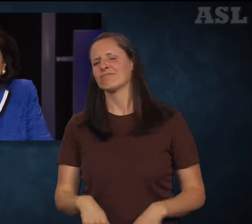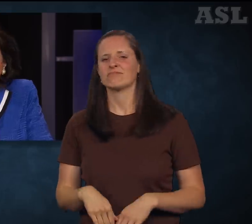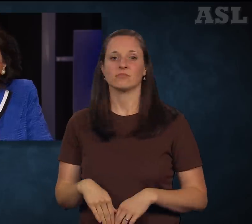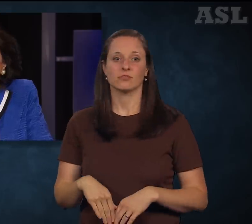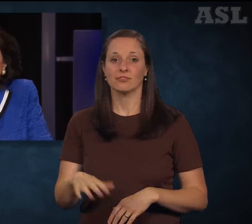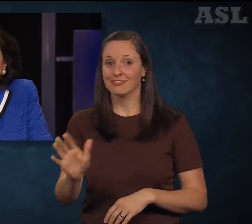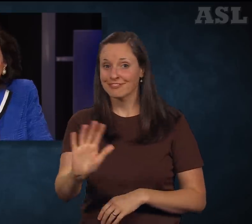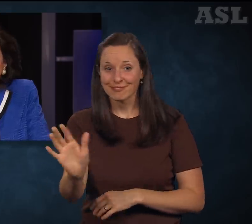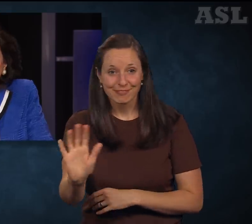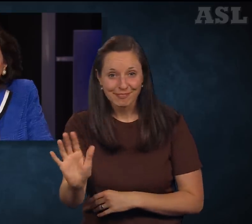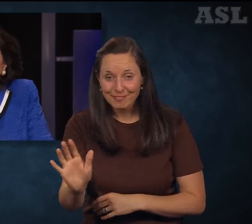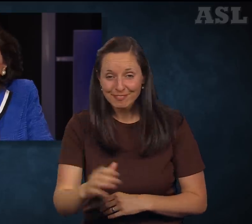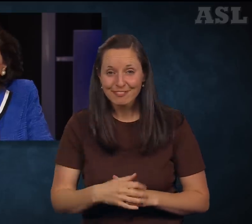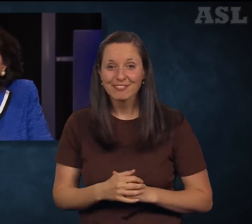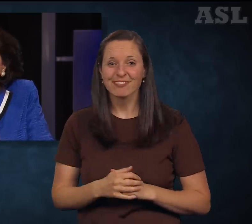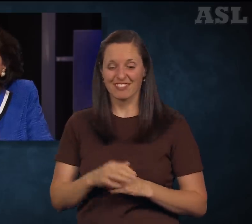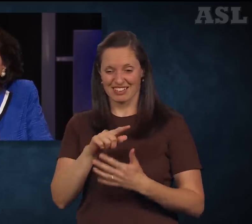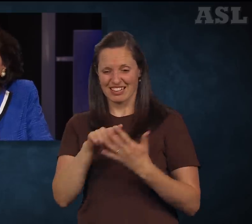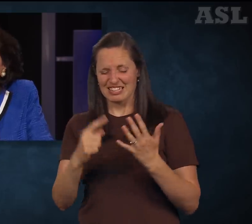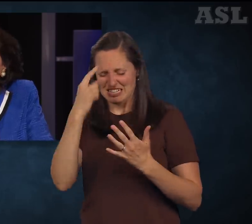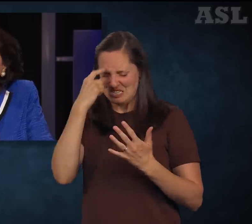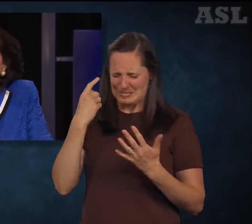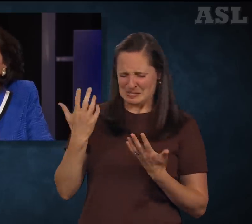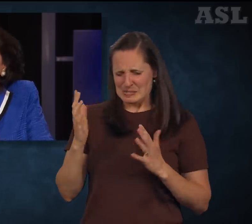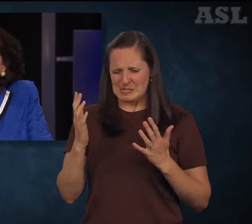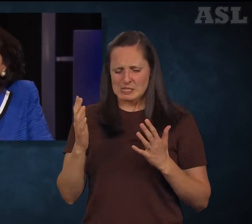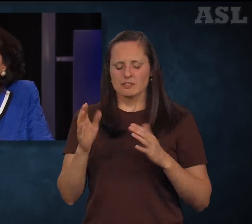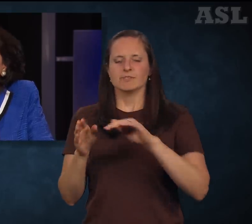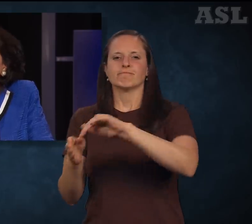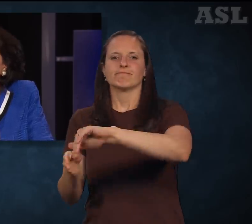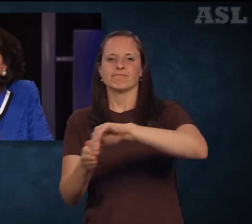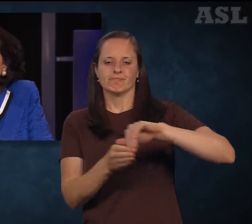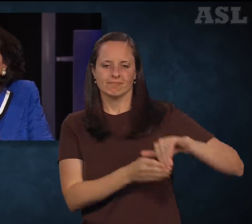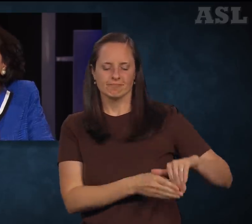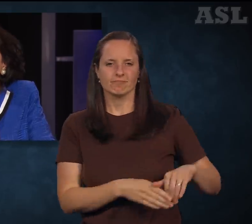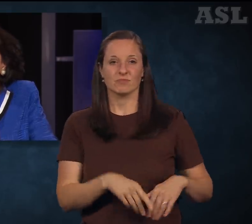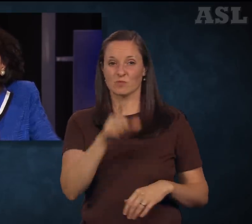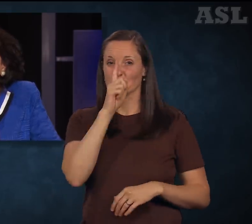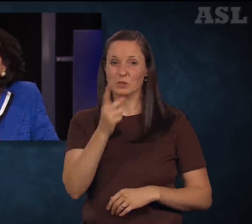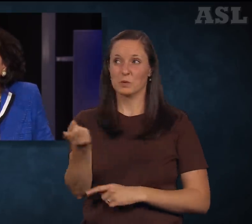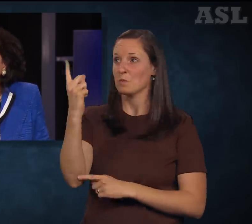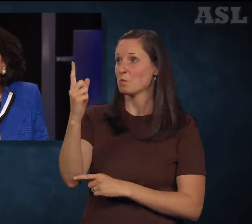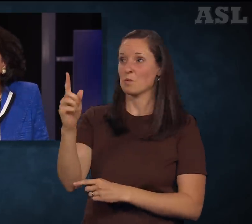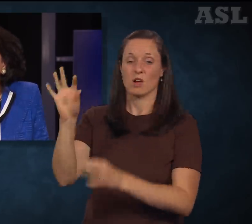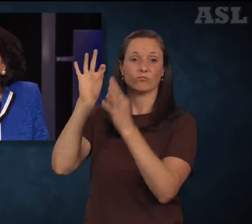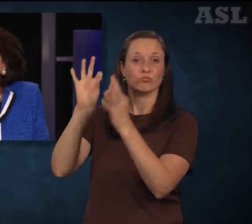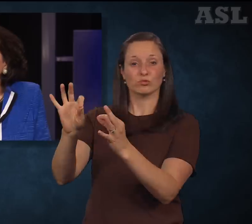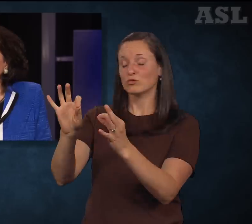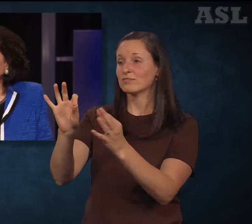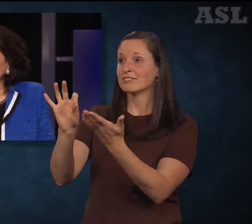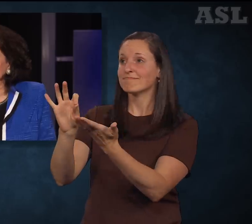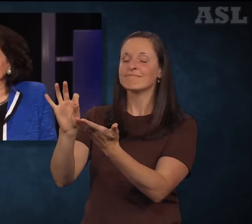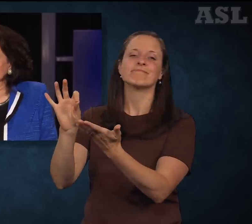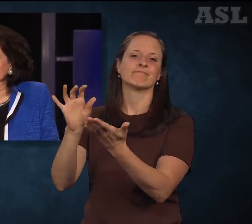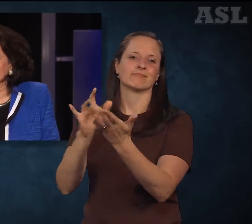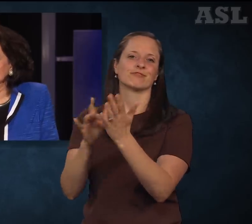THE TRUTH IS, THAT OTHER PEOPLE ARE NOT AS